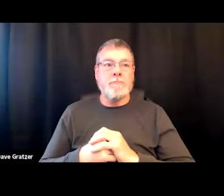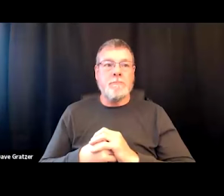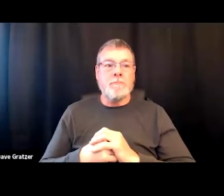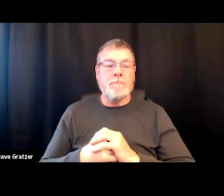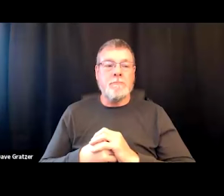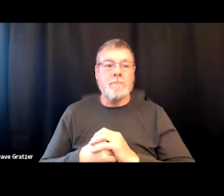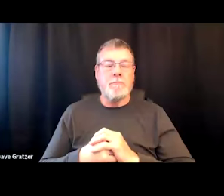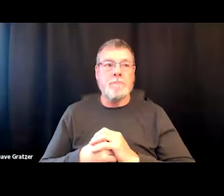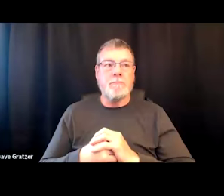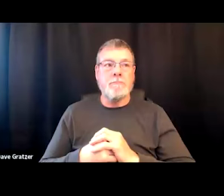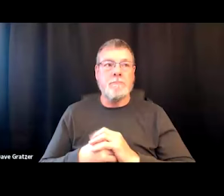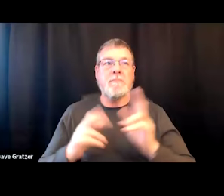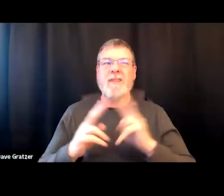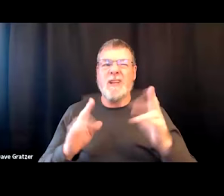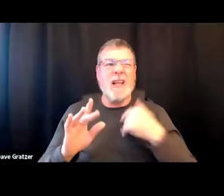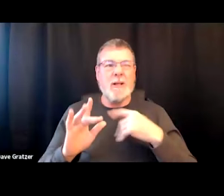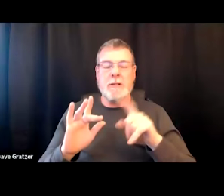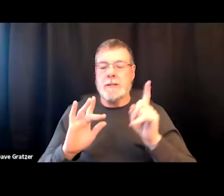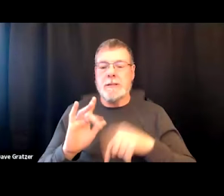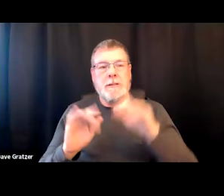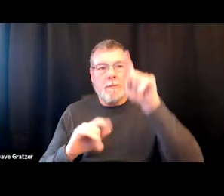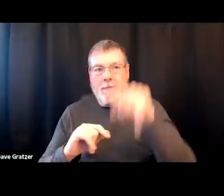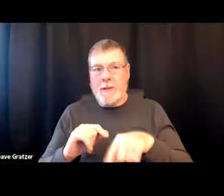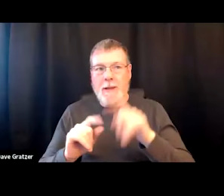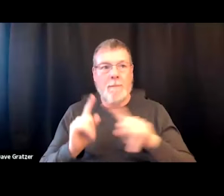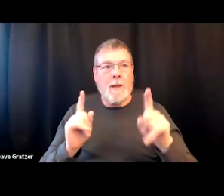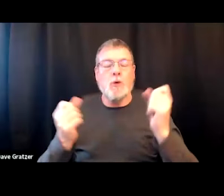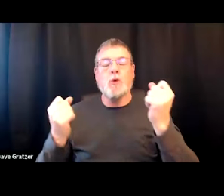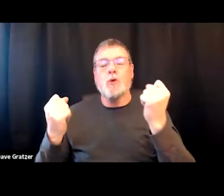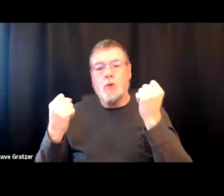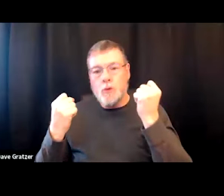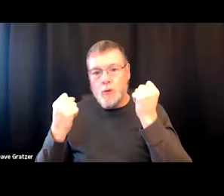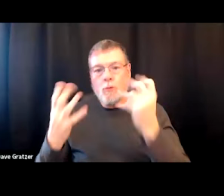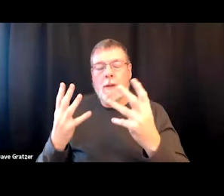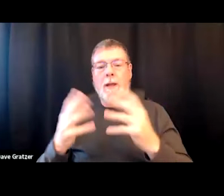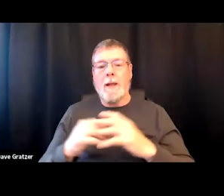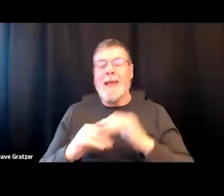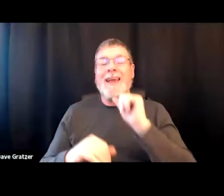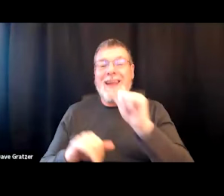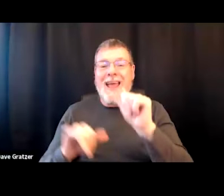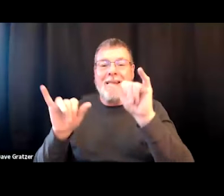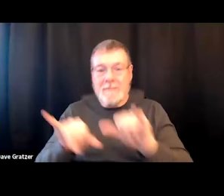Very briefly, I'll skip over this quickly, but there's so many instruments out there. Again, there's a lot of non-standardized instruments.